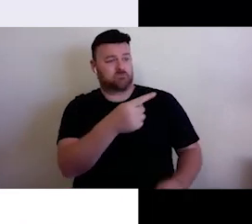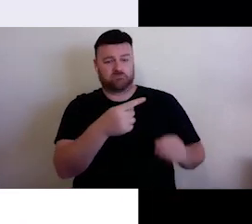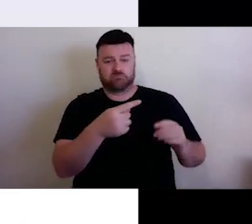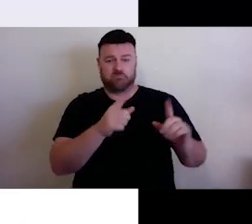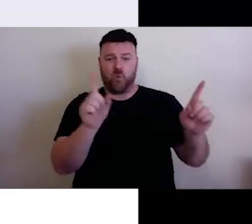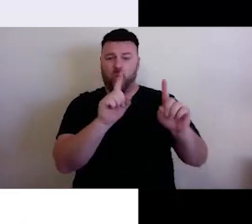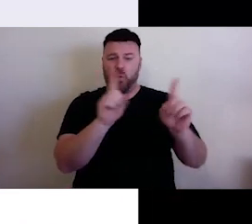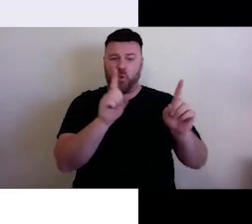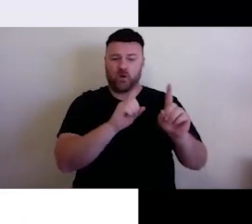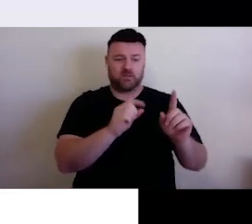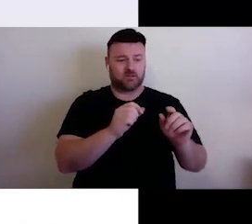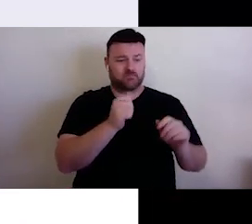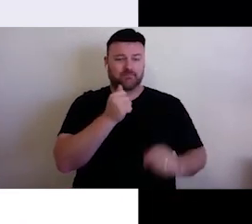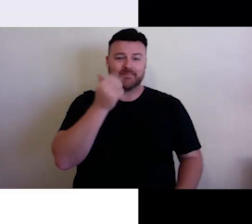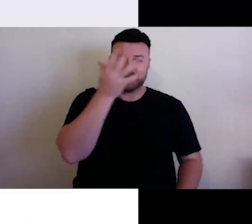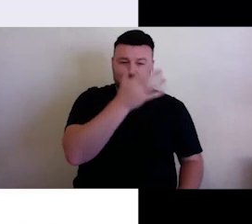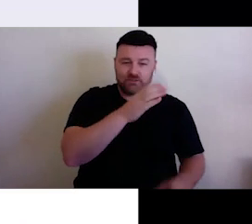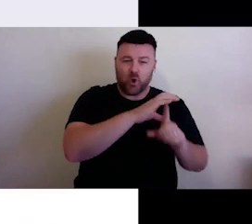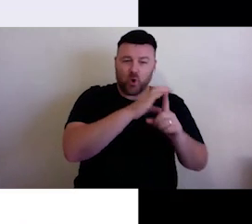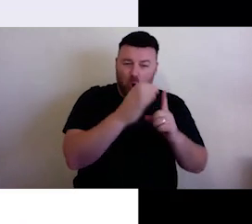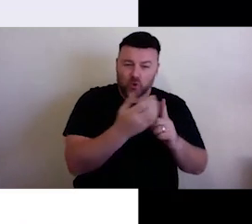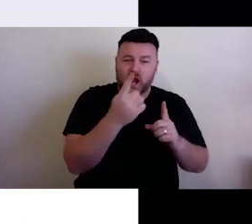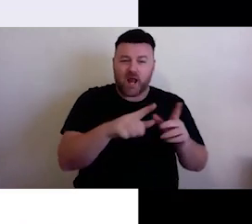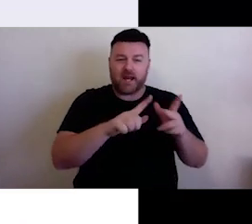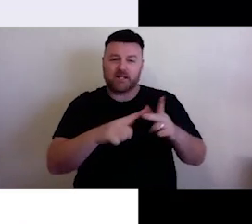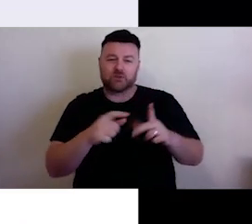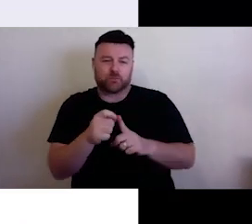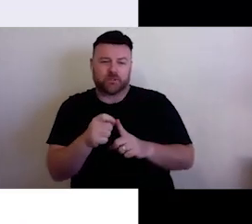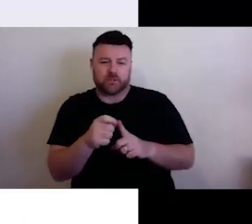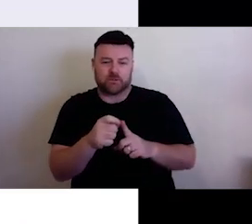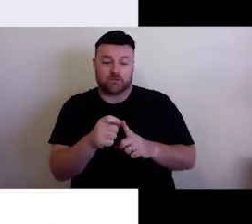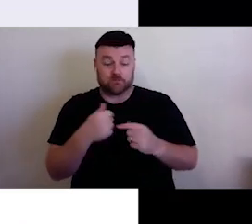Cultural and Intellectual Property? It's a term we use in the arts to